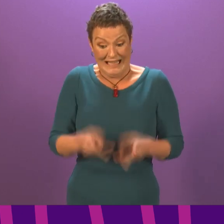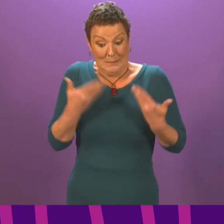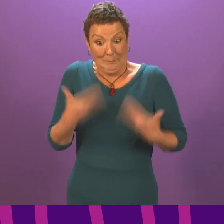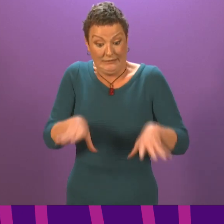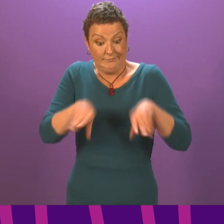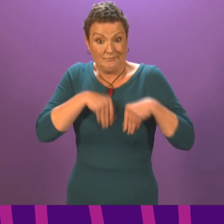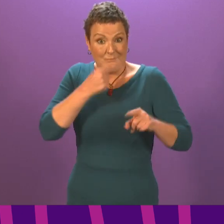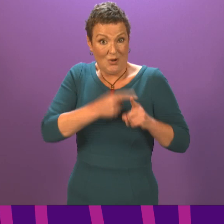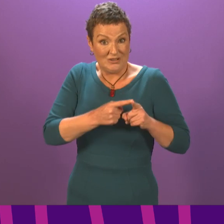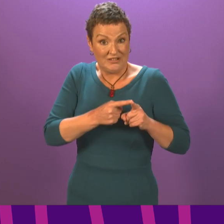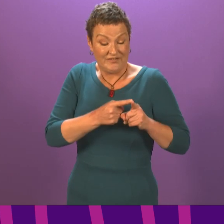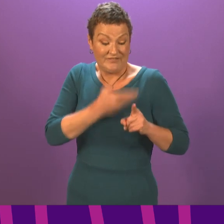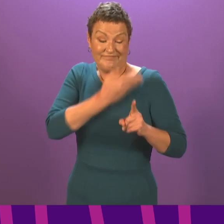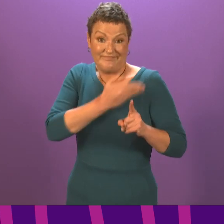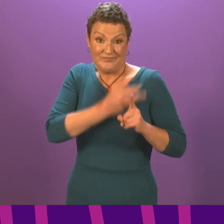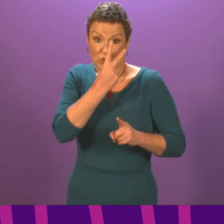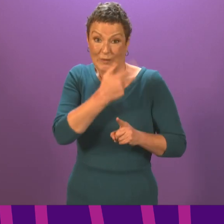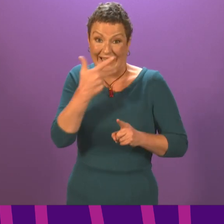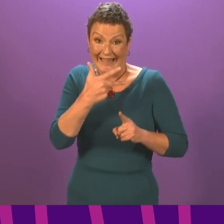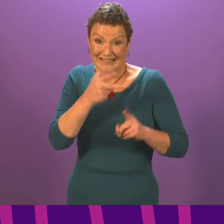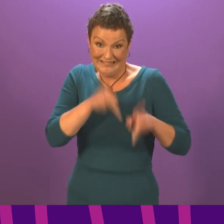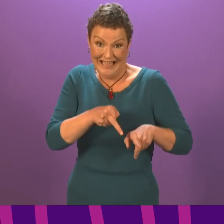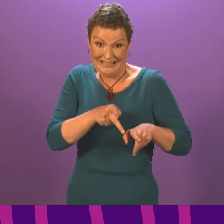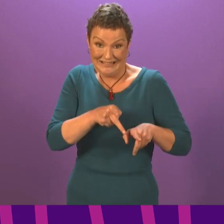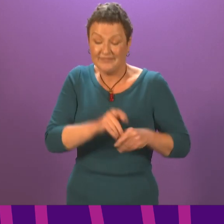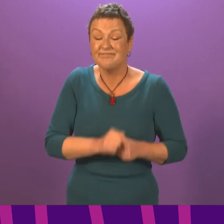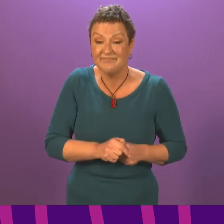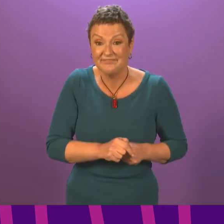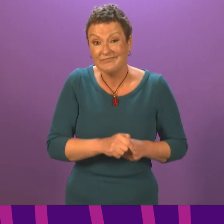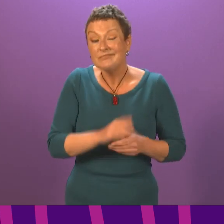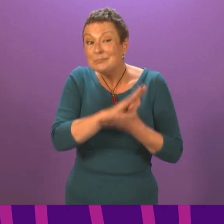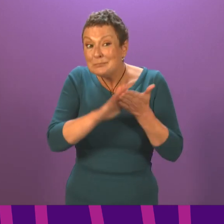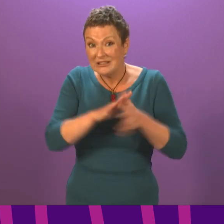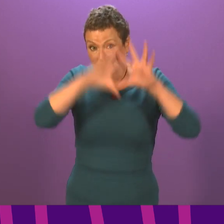over the previous 28 days. The total number of deaths under that measure is now 4,135.